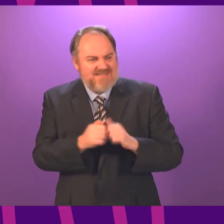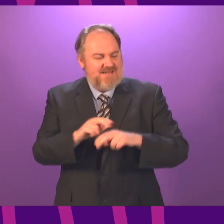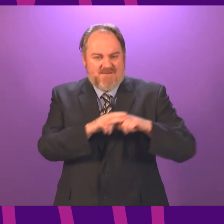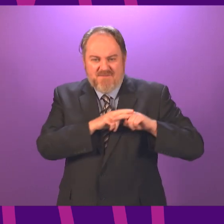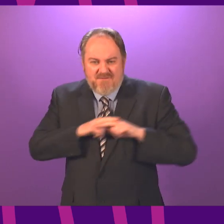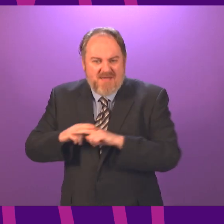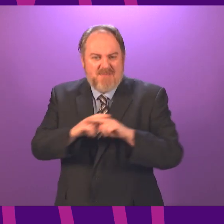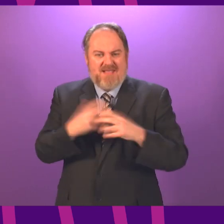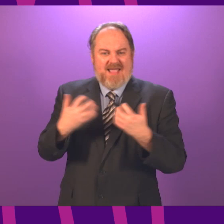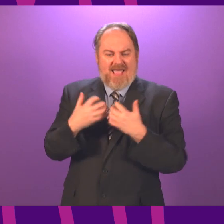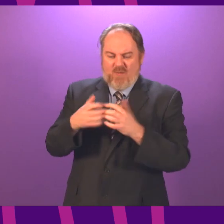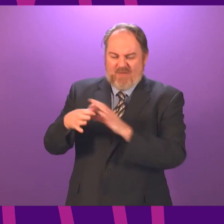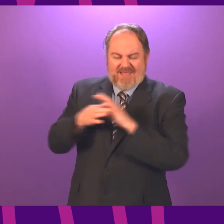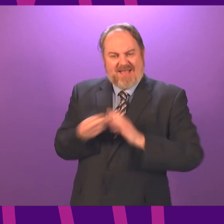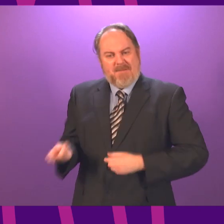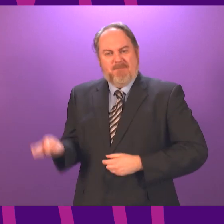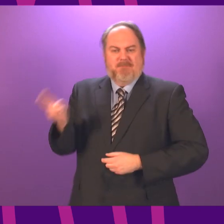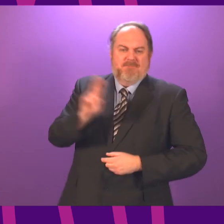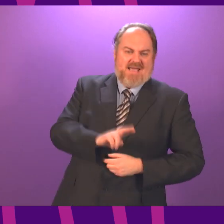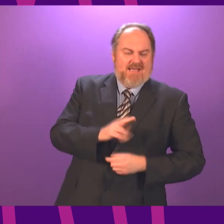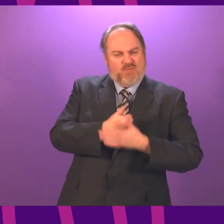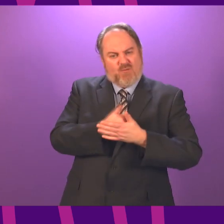and getting all our lives back on track.